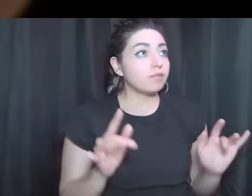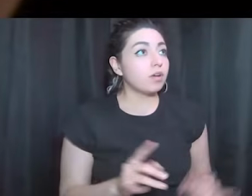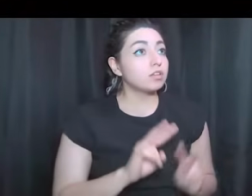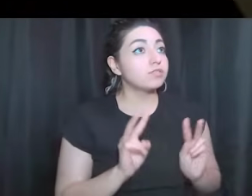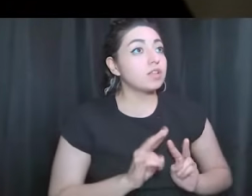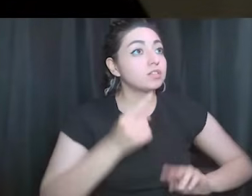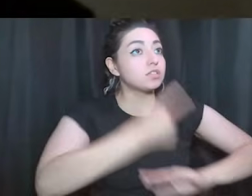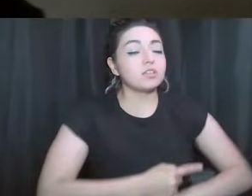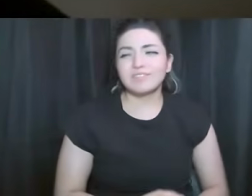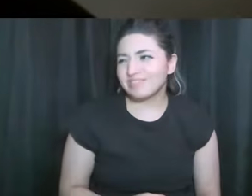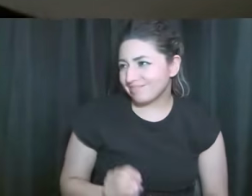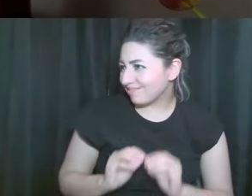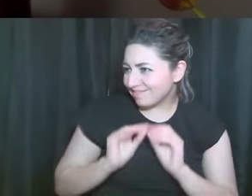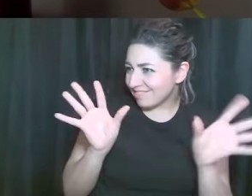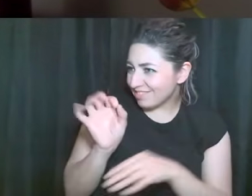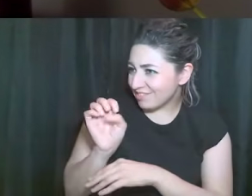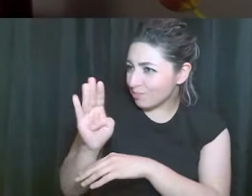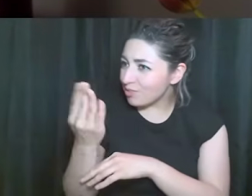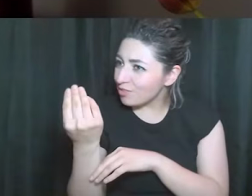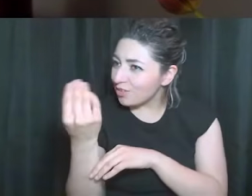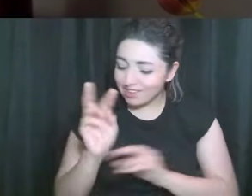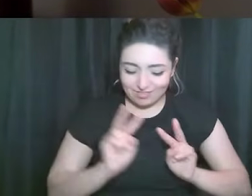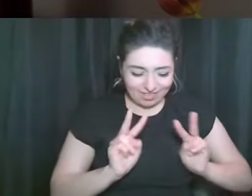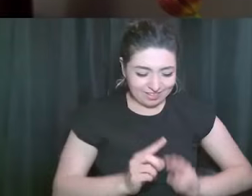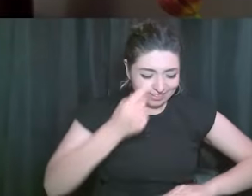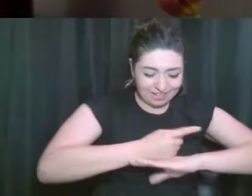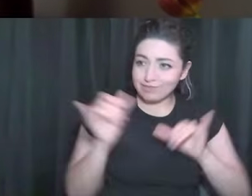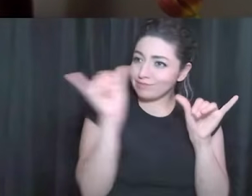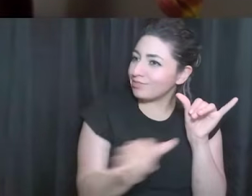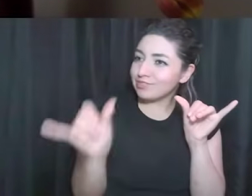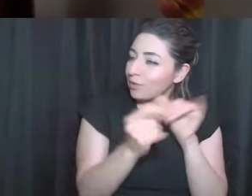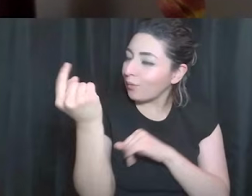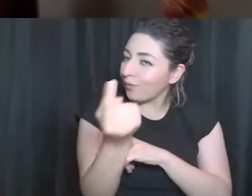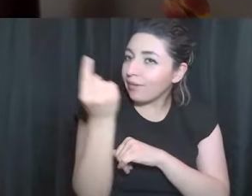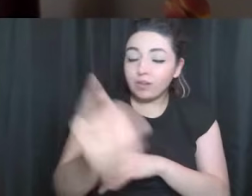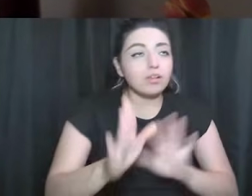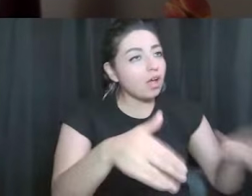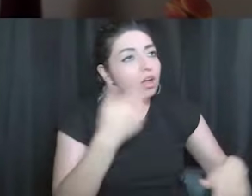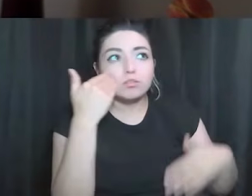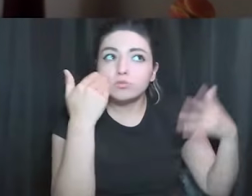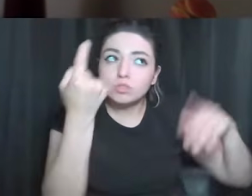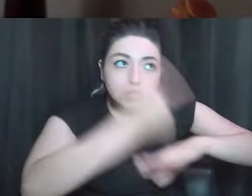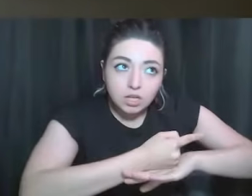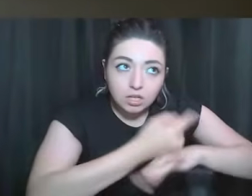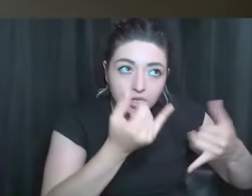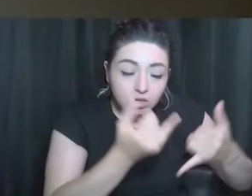Ah, fuck... It's Valentine's. Of course. It's February 14th, and Valentine's Day is always - I know, I know.